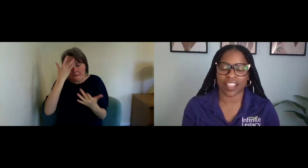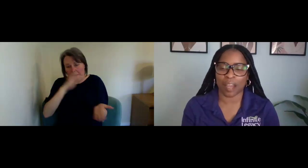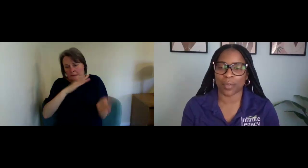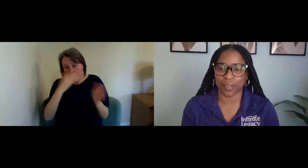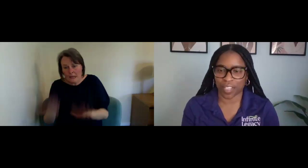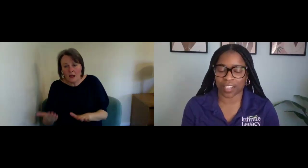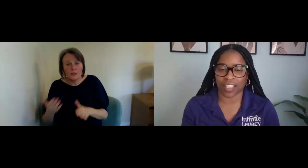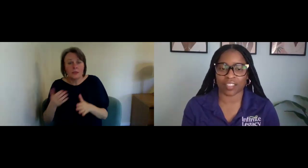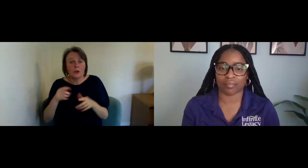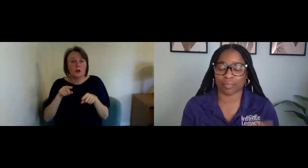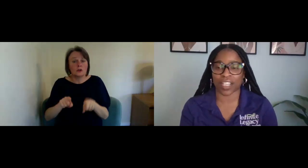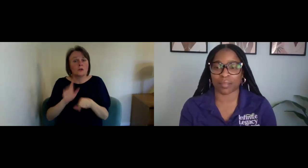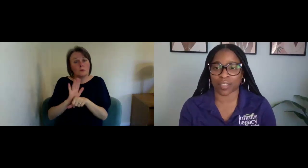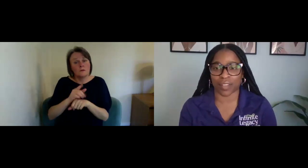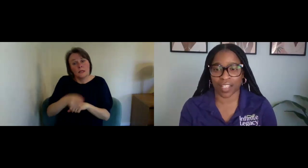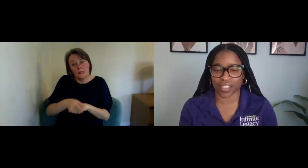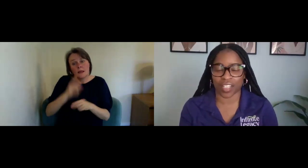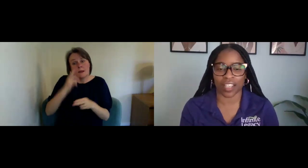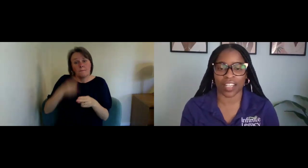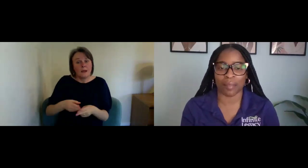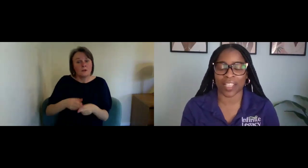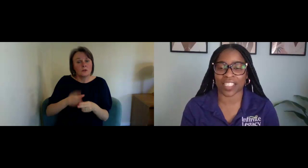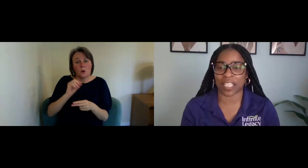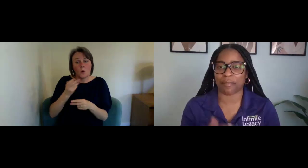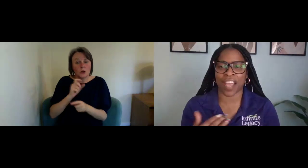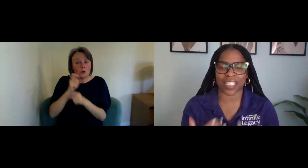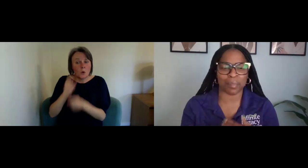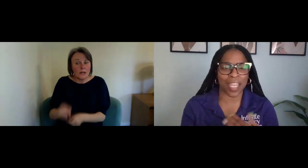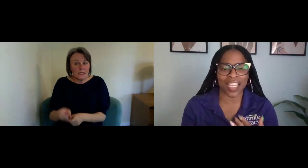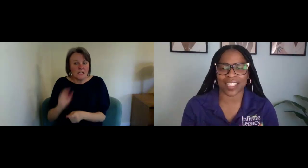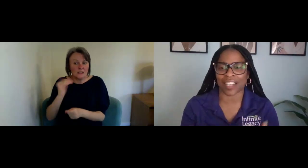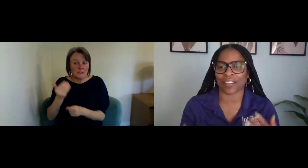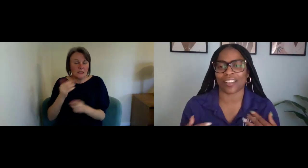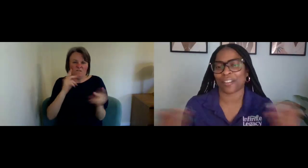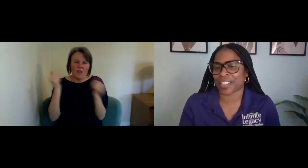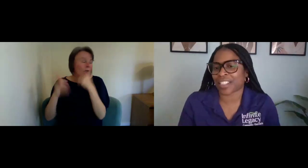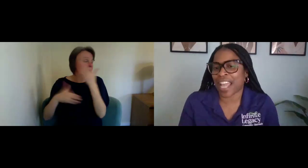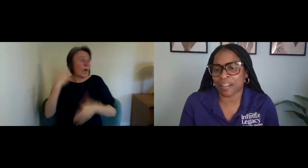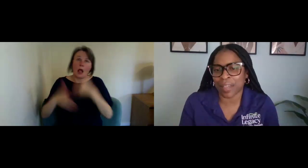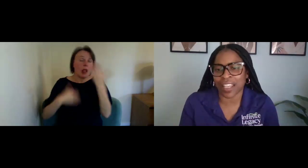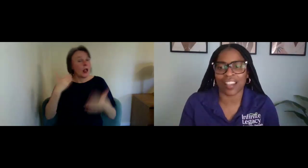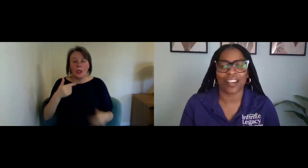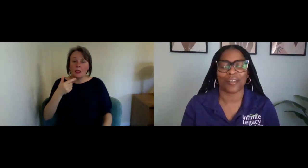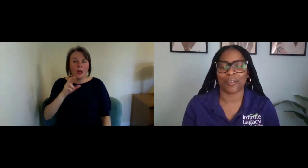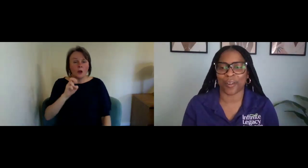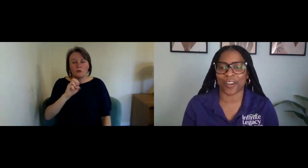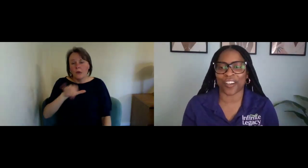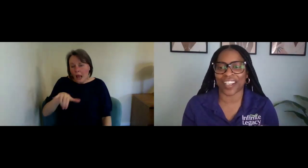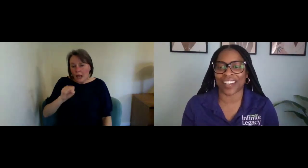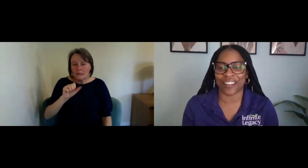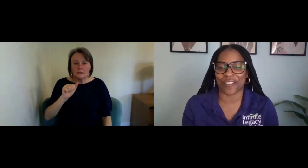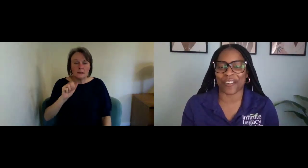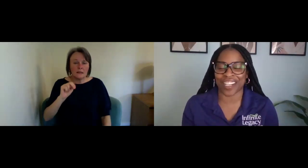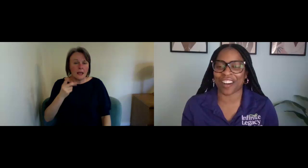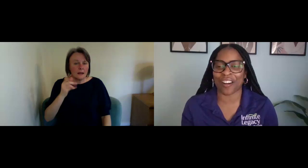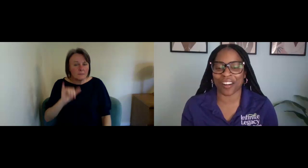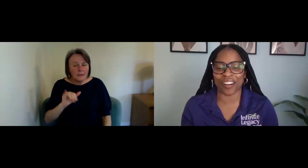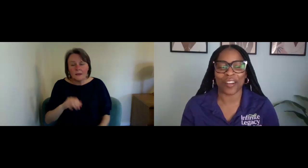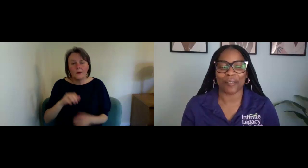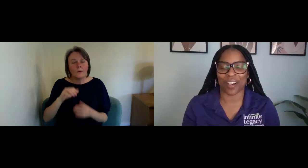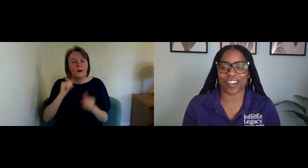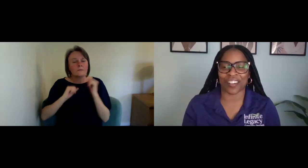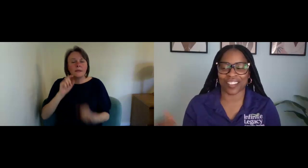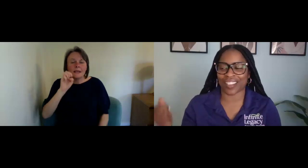in that movie they bring up donation, and it may seem fast paced like Grey's anatomy or ER where